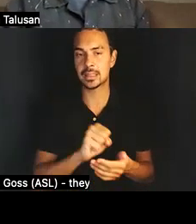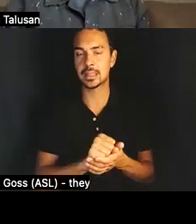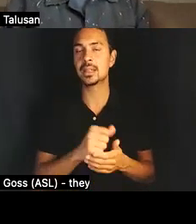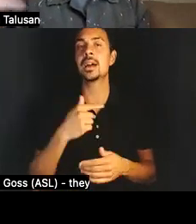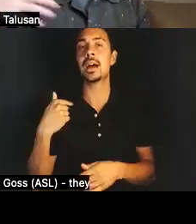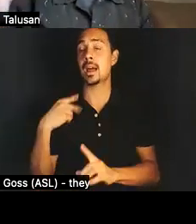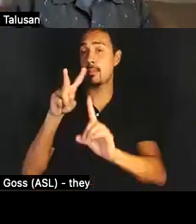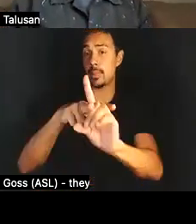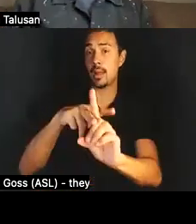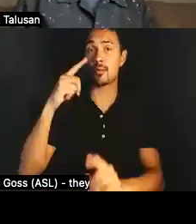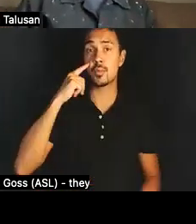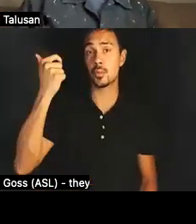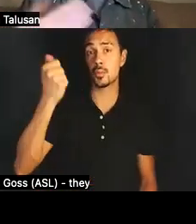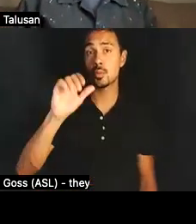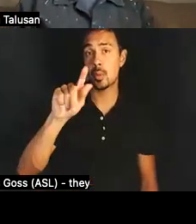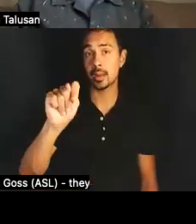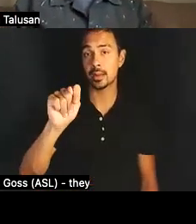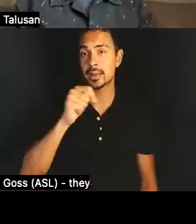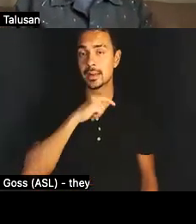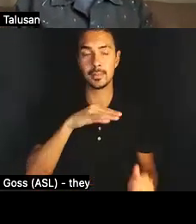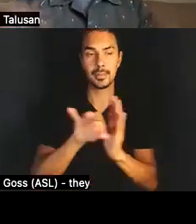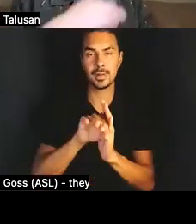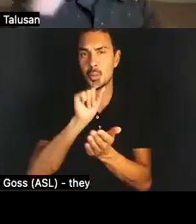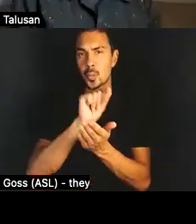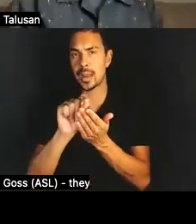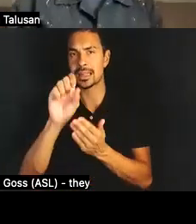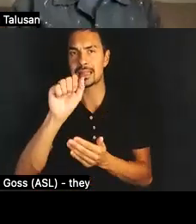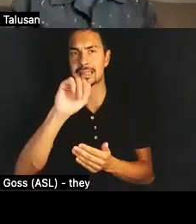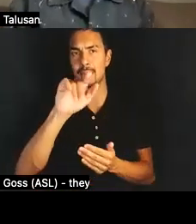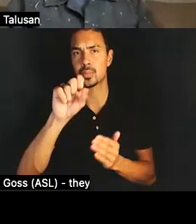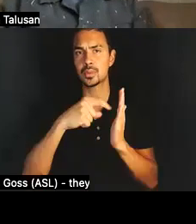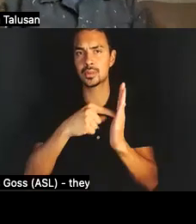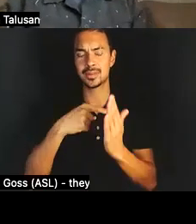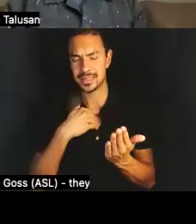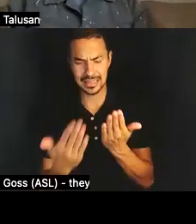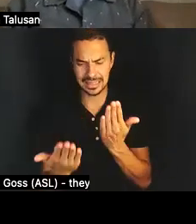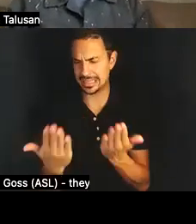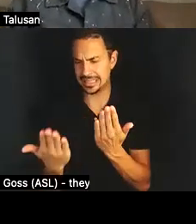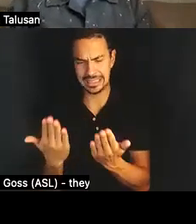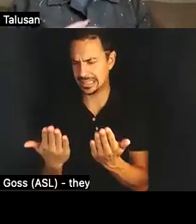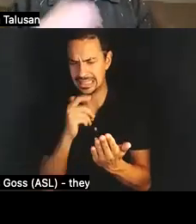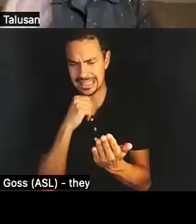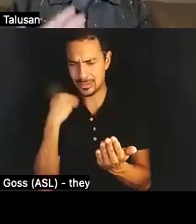It was very natural that when I was applying for the grant, and I was picking between writing samples,